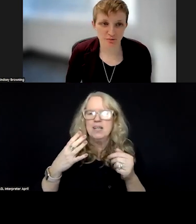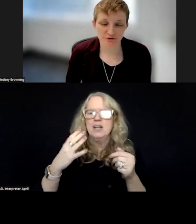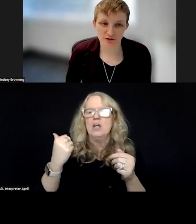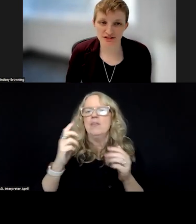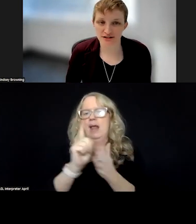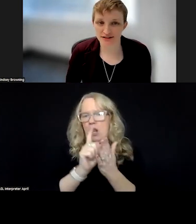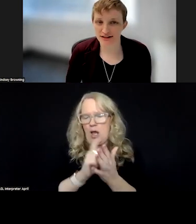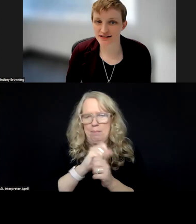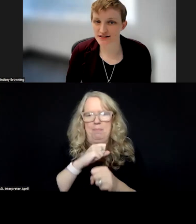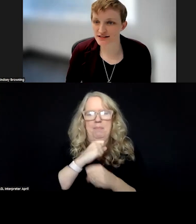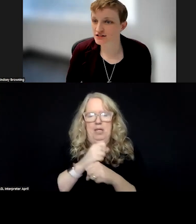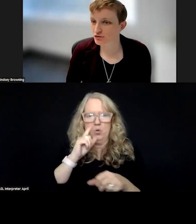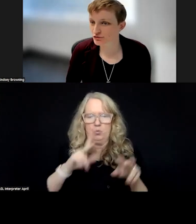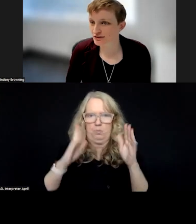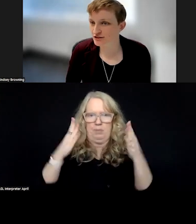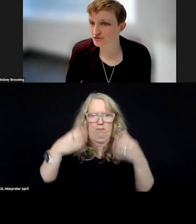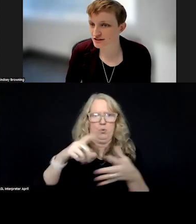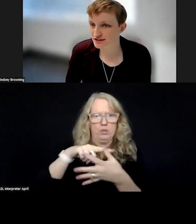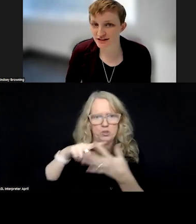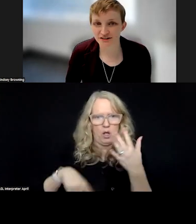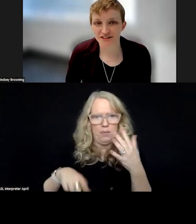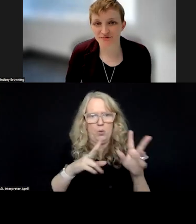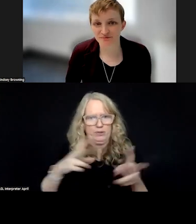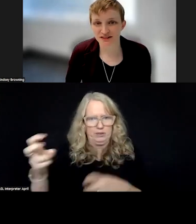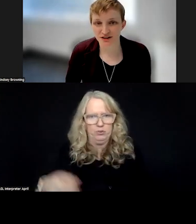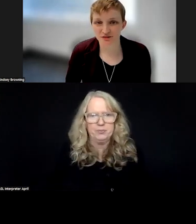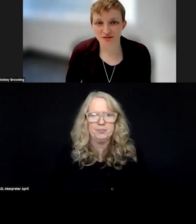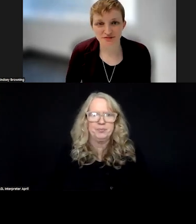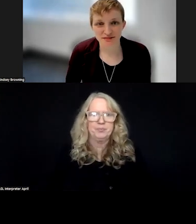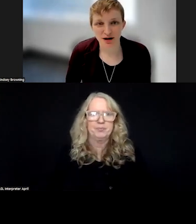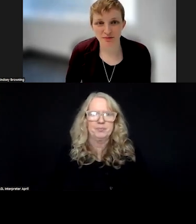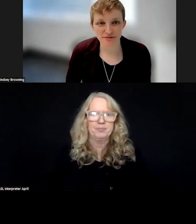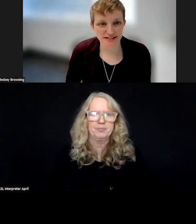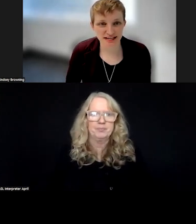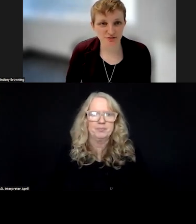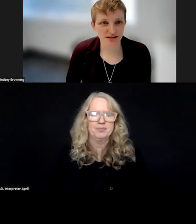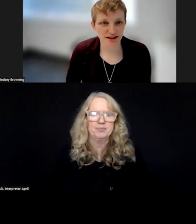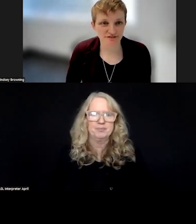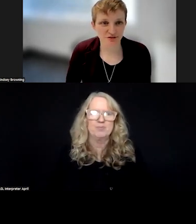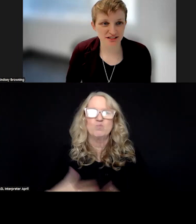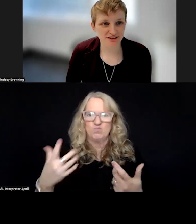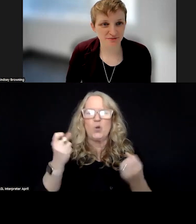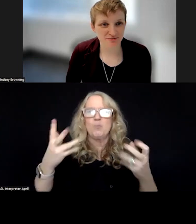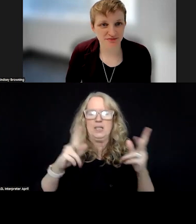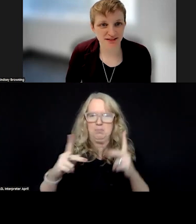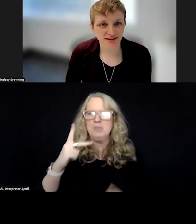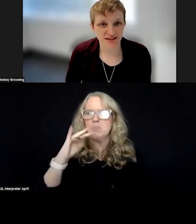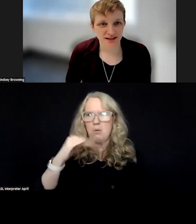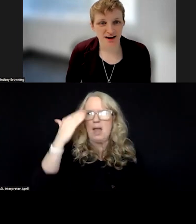ARE FOCUSED ON THESE ISSUES HERE. PROBABLY RESONATES WITH A LOT OF FOLKS HERE.